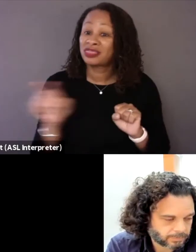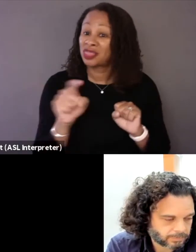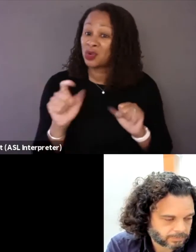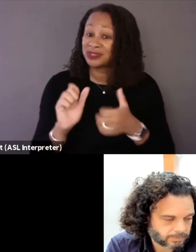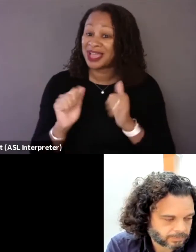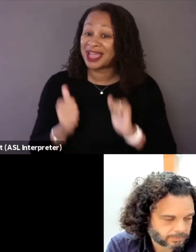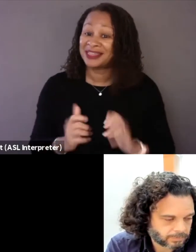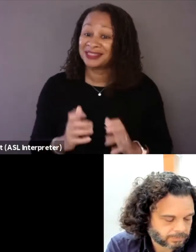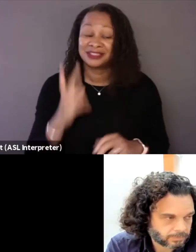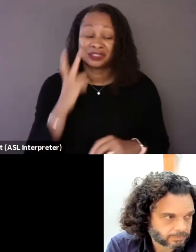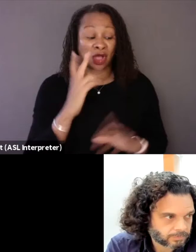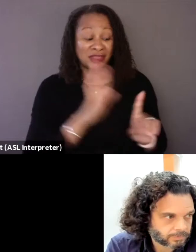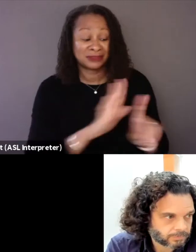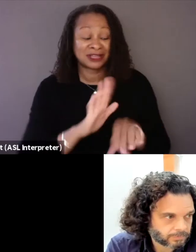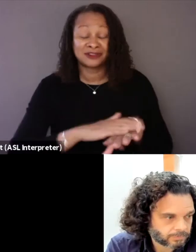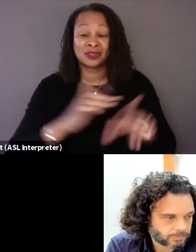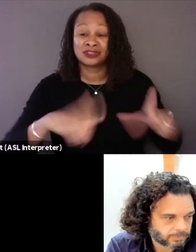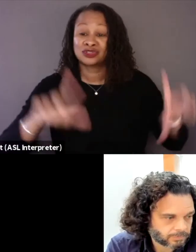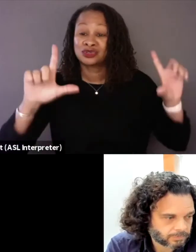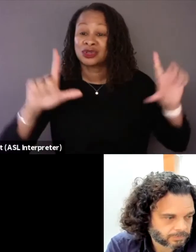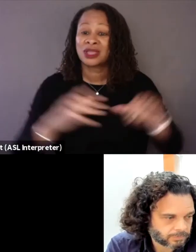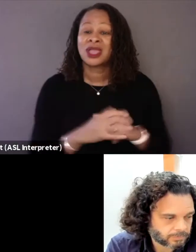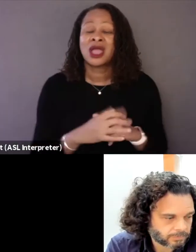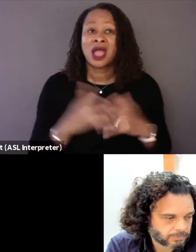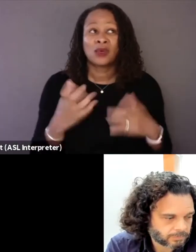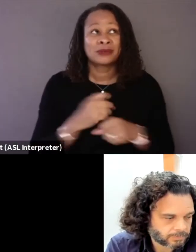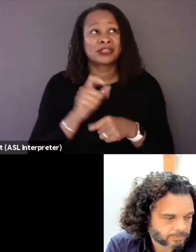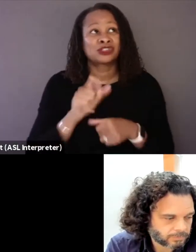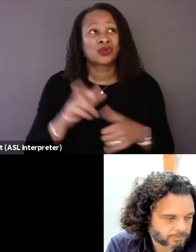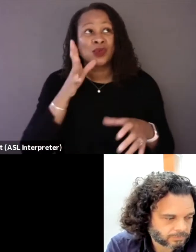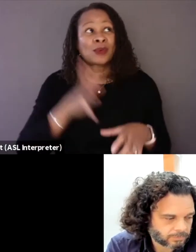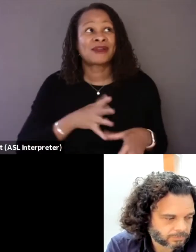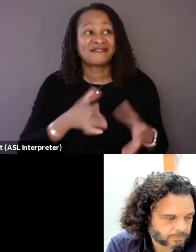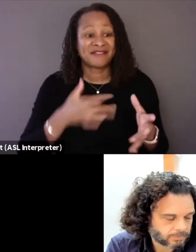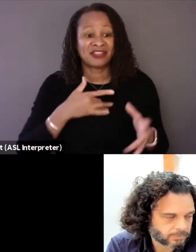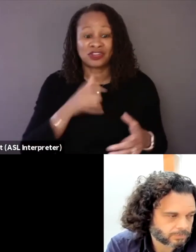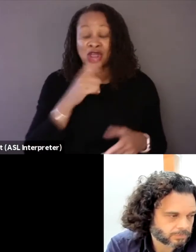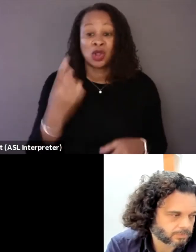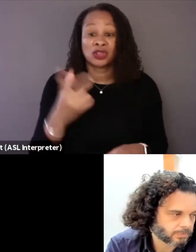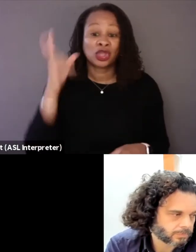I wanted to make sure that these women felt that they were not just heard about here's what happened,